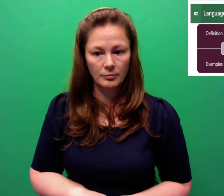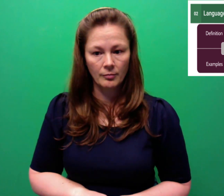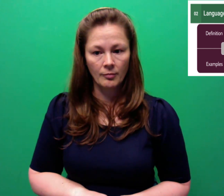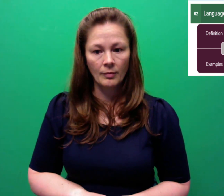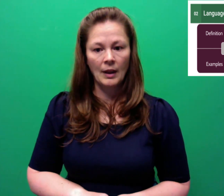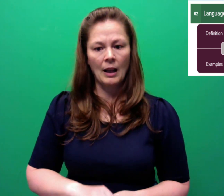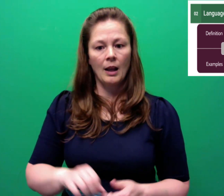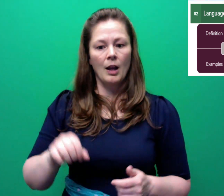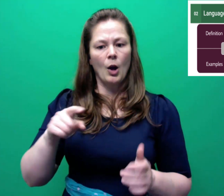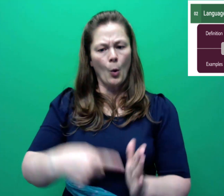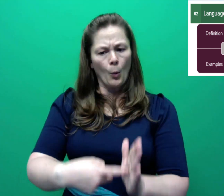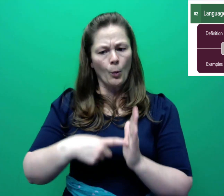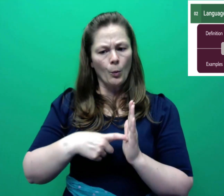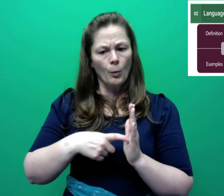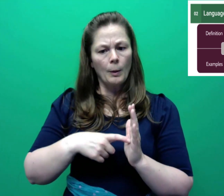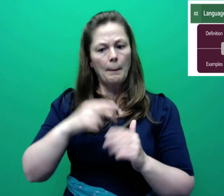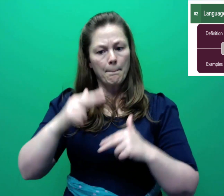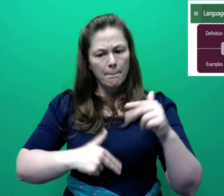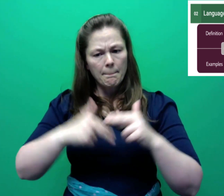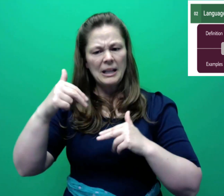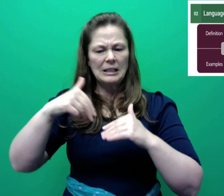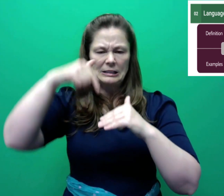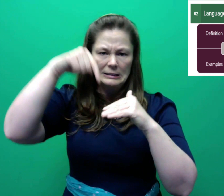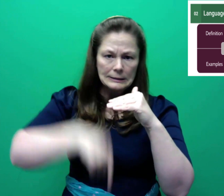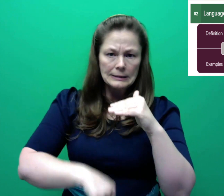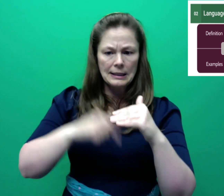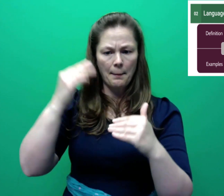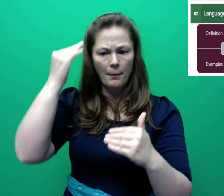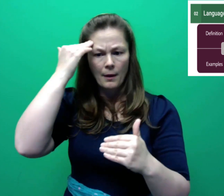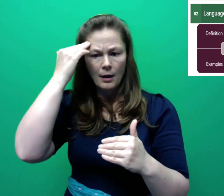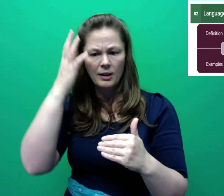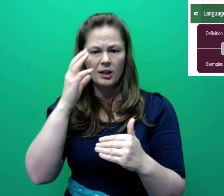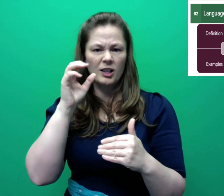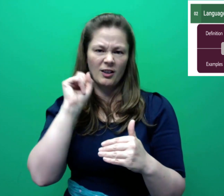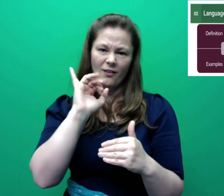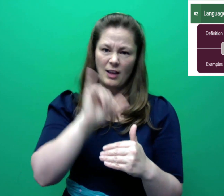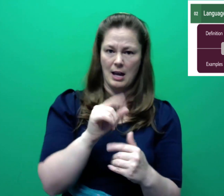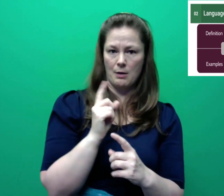represents their understanding because you can use pictures, videos, words and